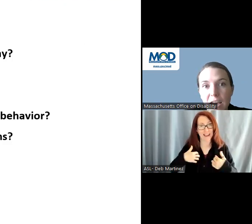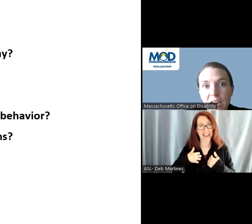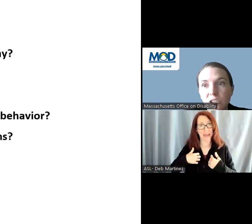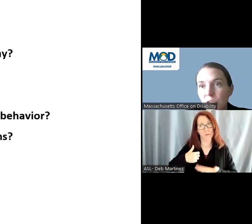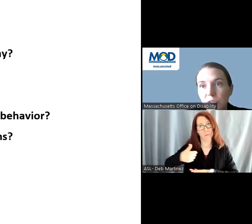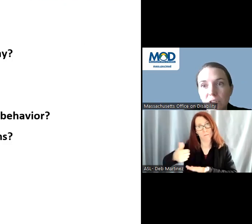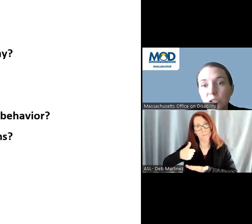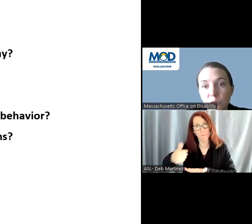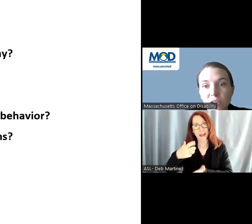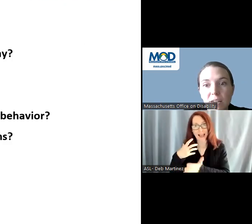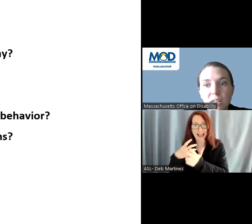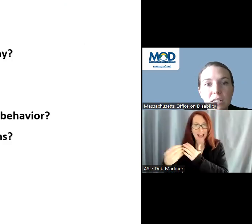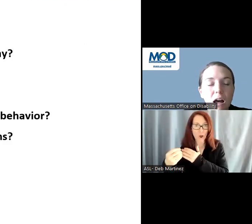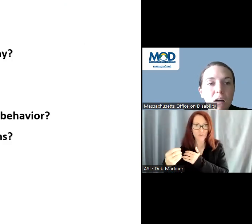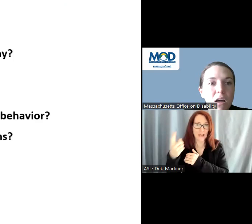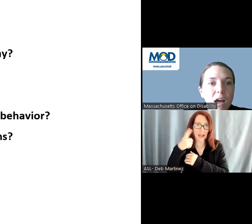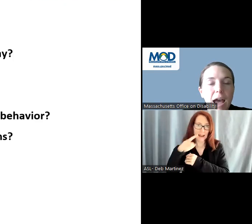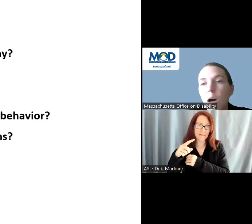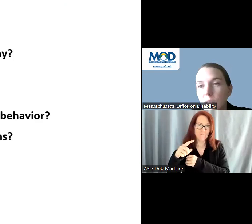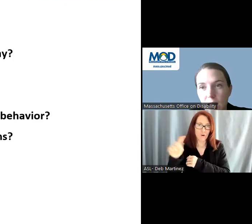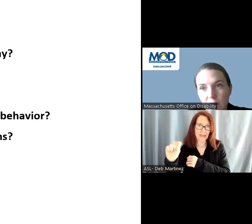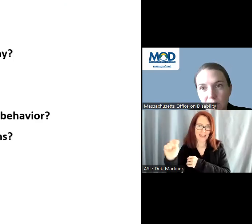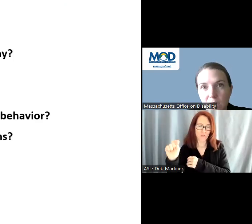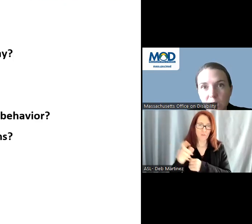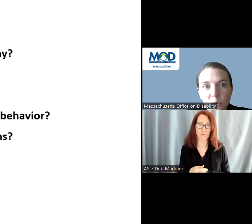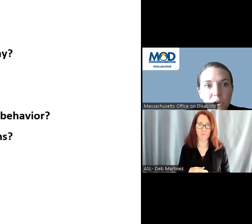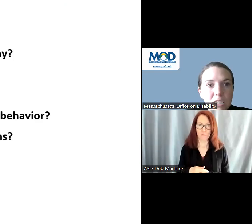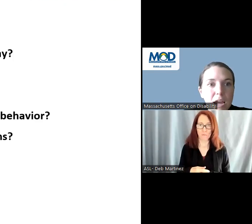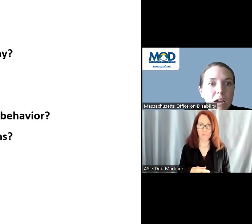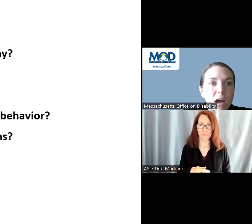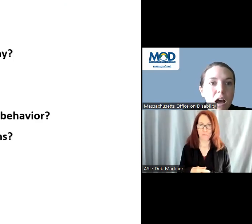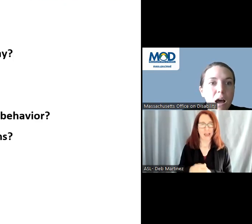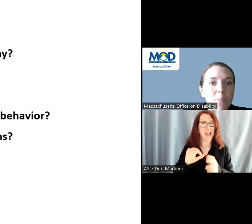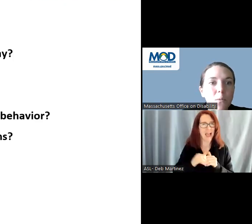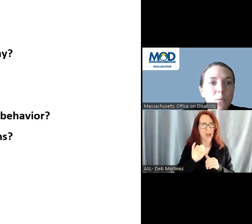relieve it so how is that going to fit into the work day